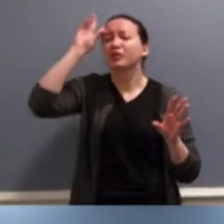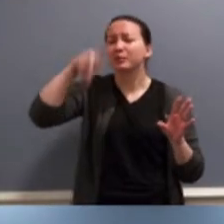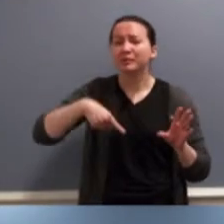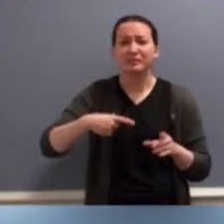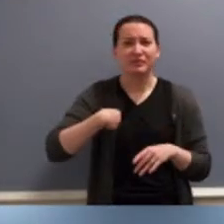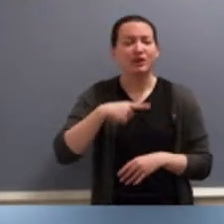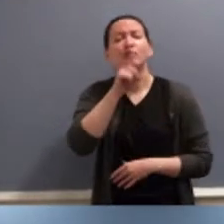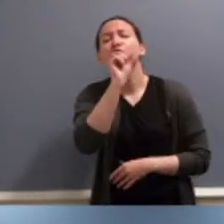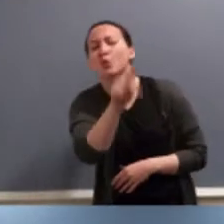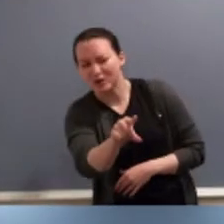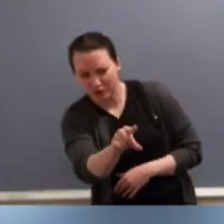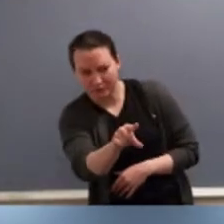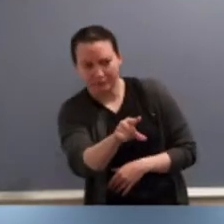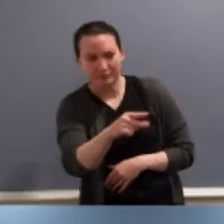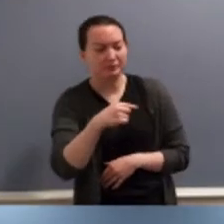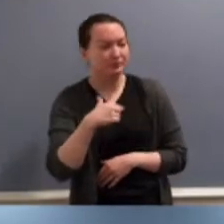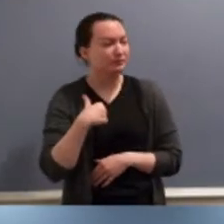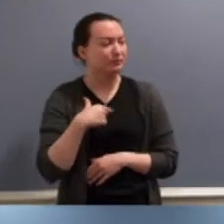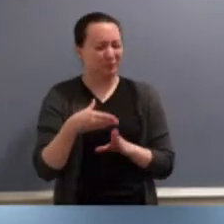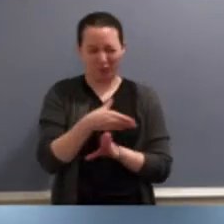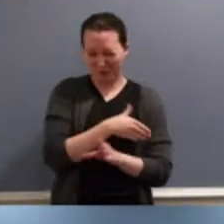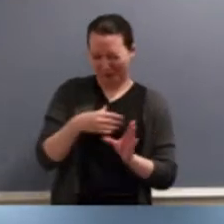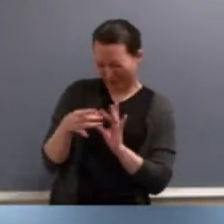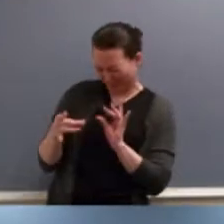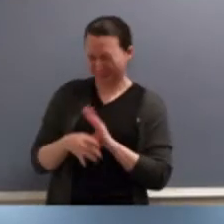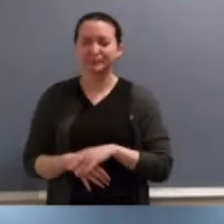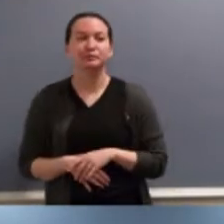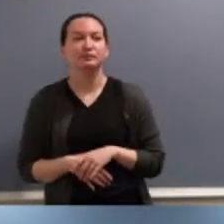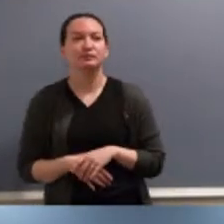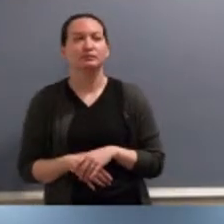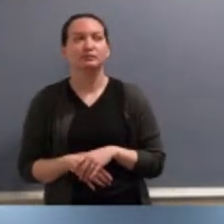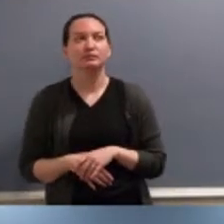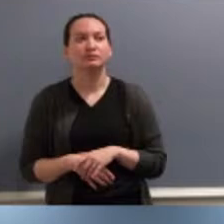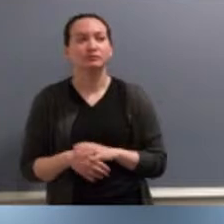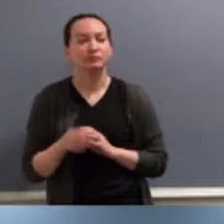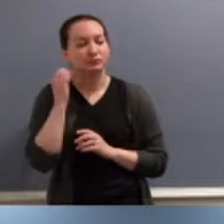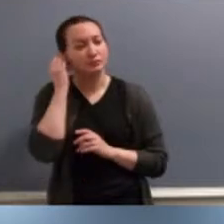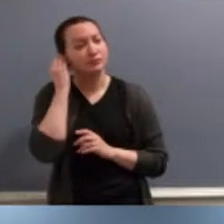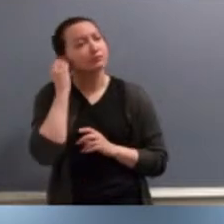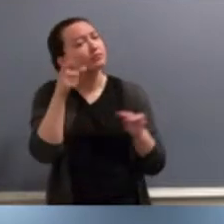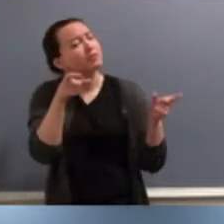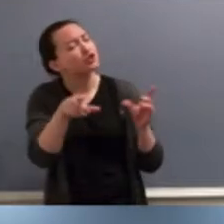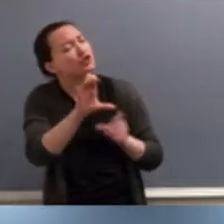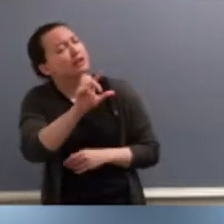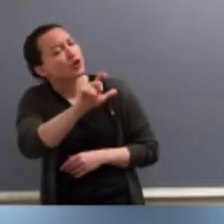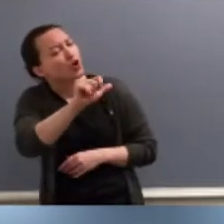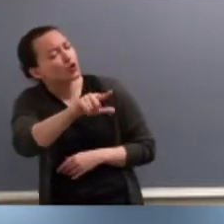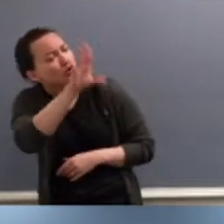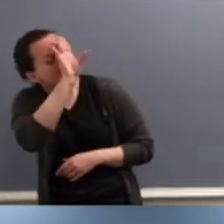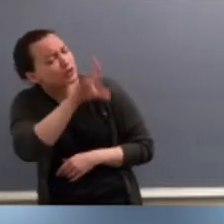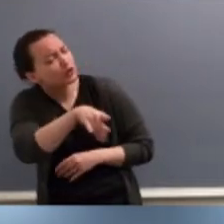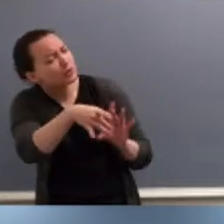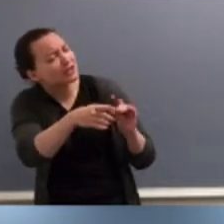a question for my comment manager carol you mentioned I know you said the acceleration of